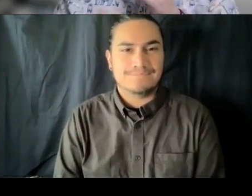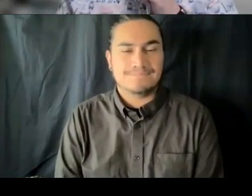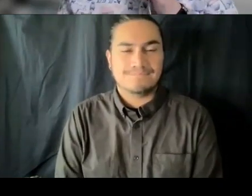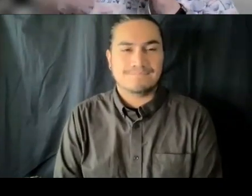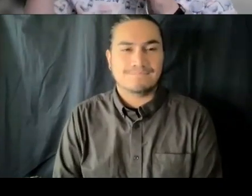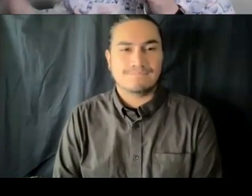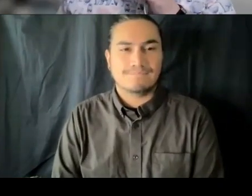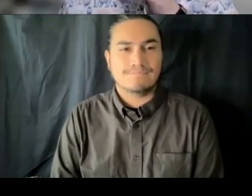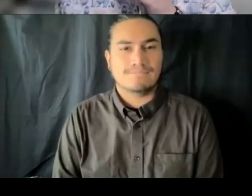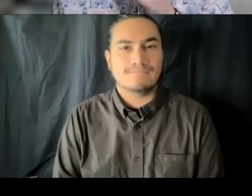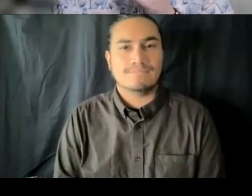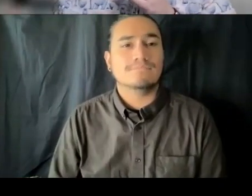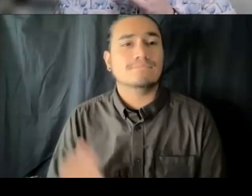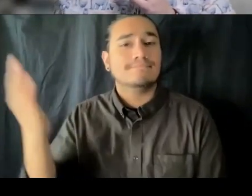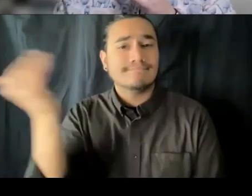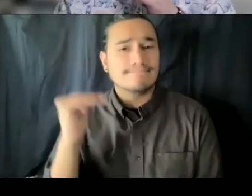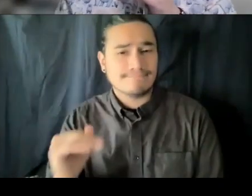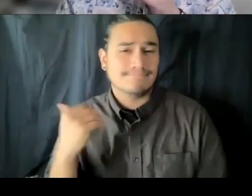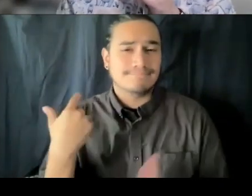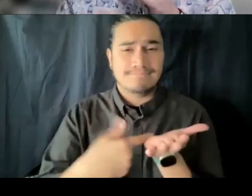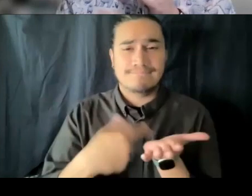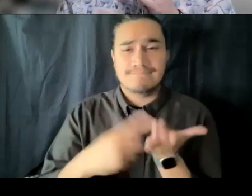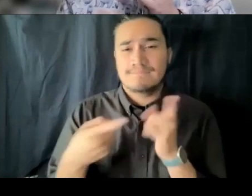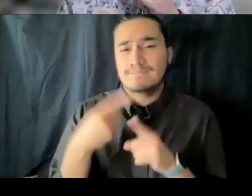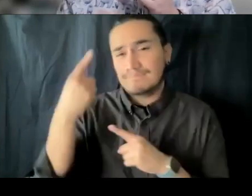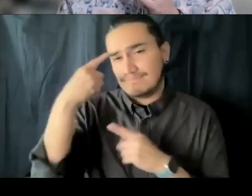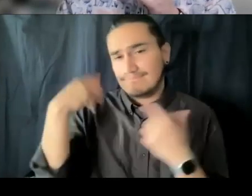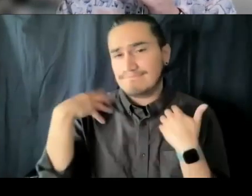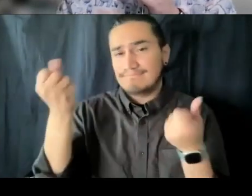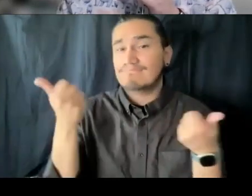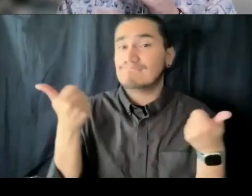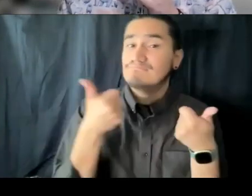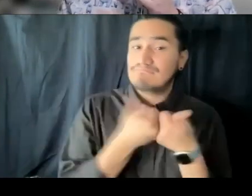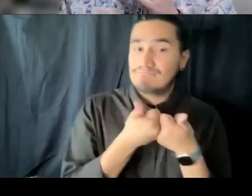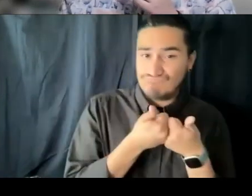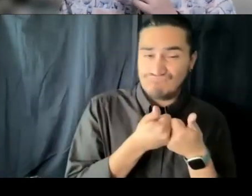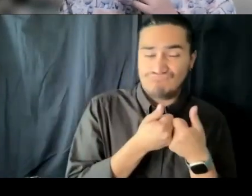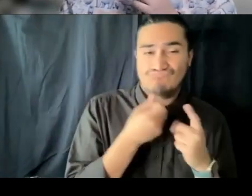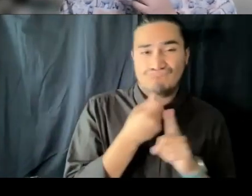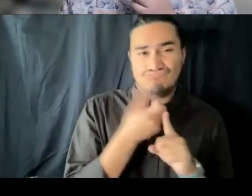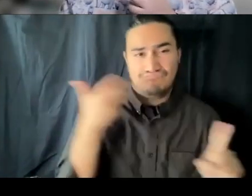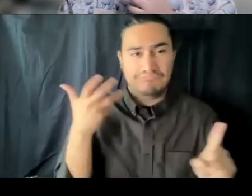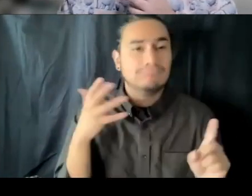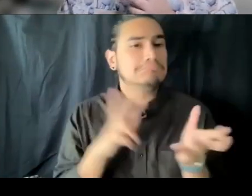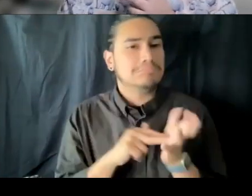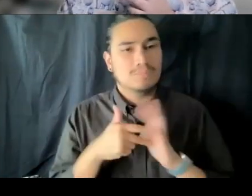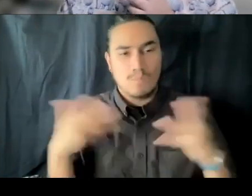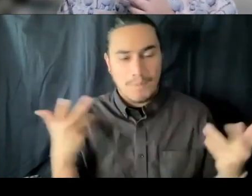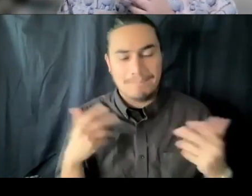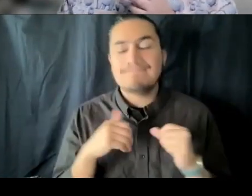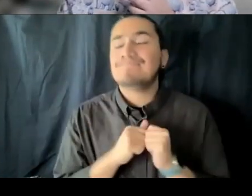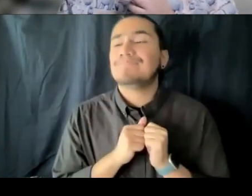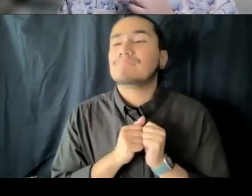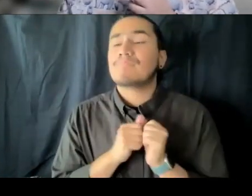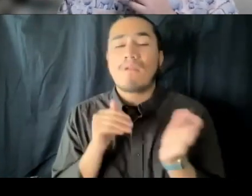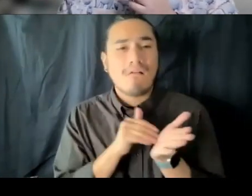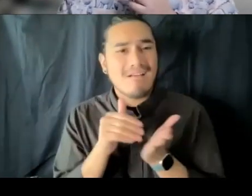And then when we talk about mental health challenges, what we see is that a lot of things often get lumped together